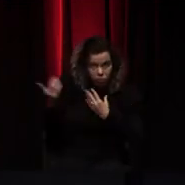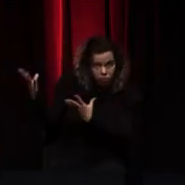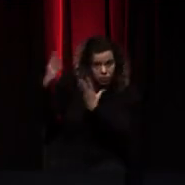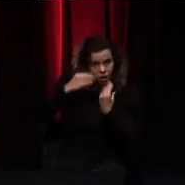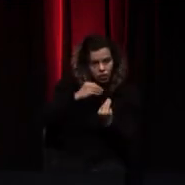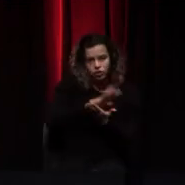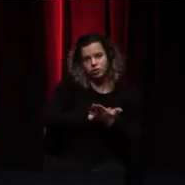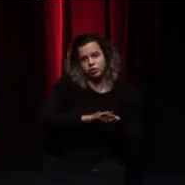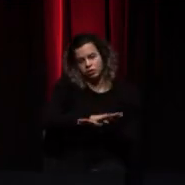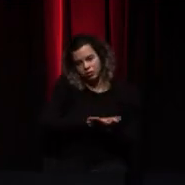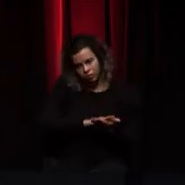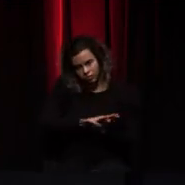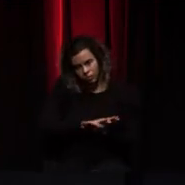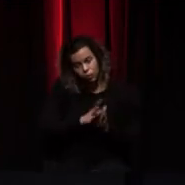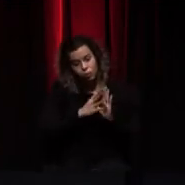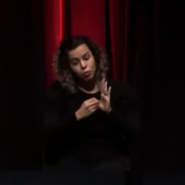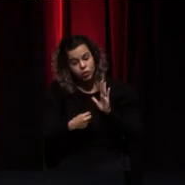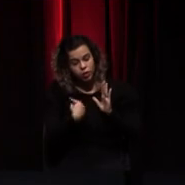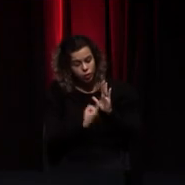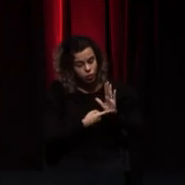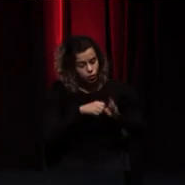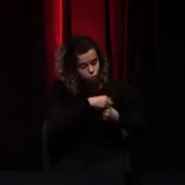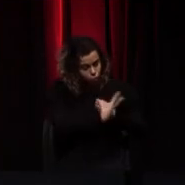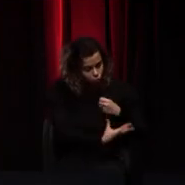Within the content models we produce for the brand